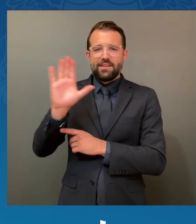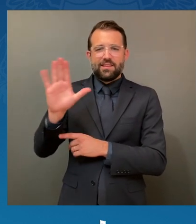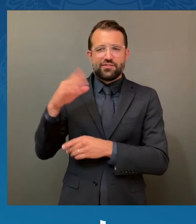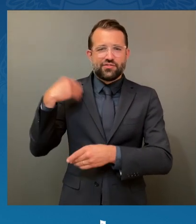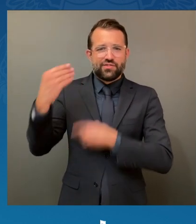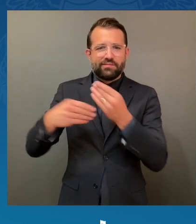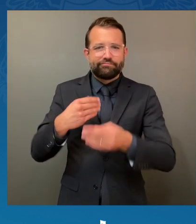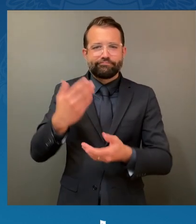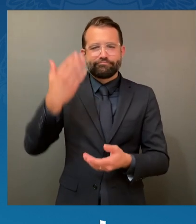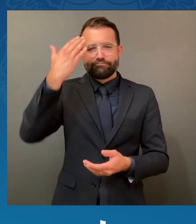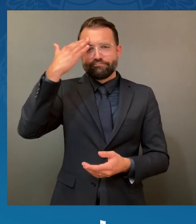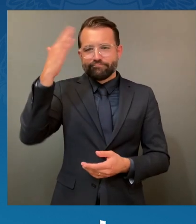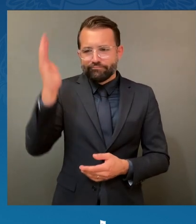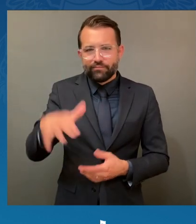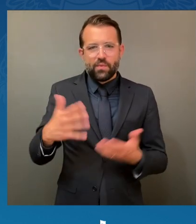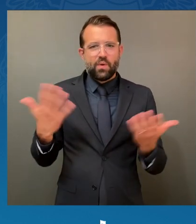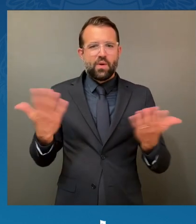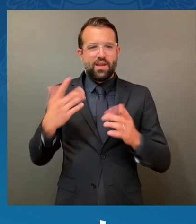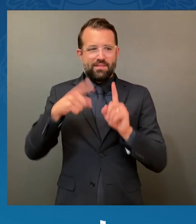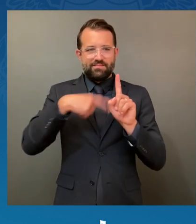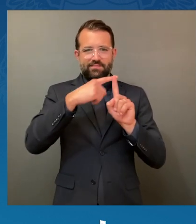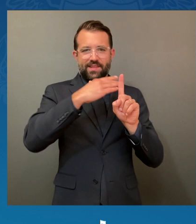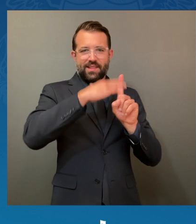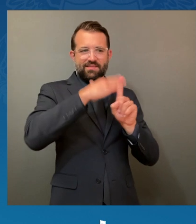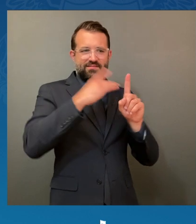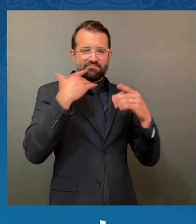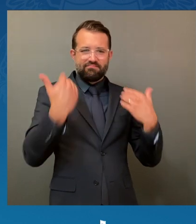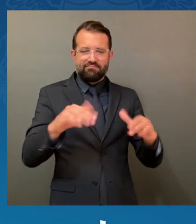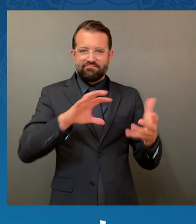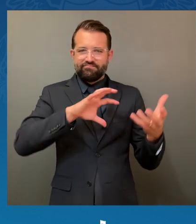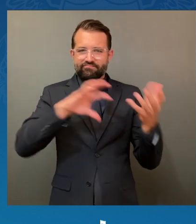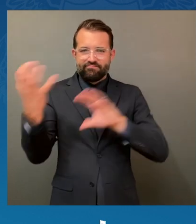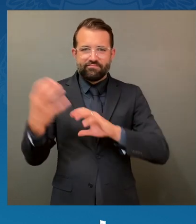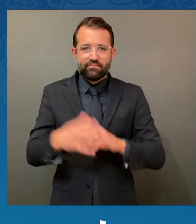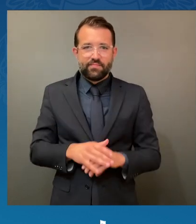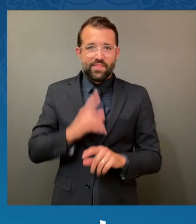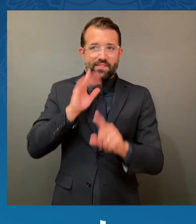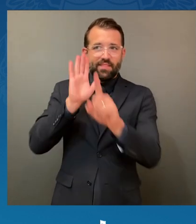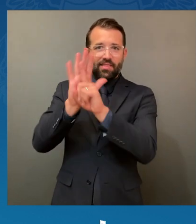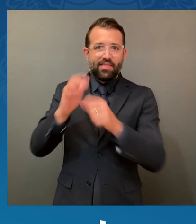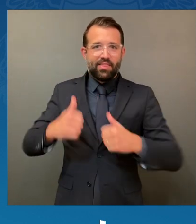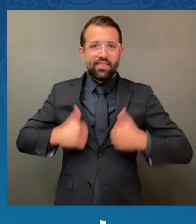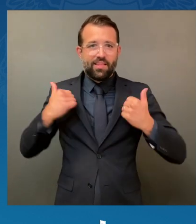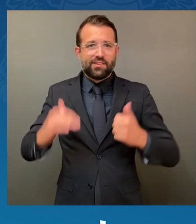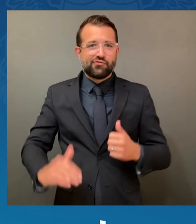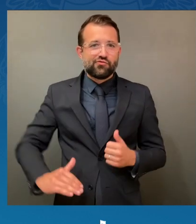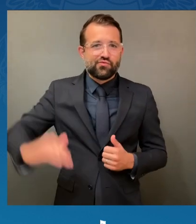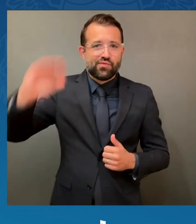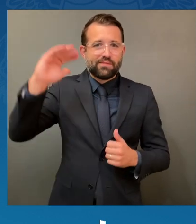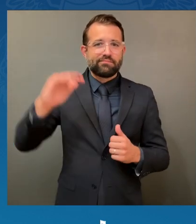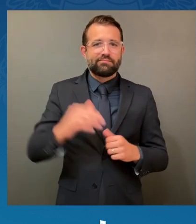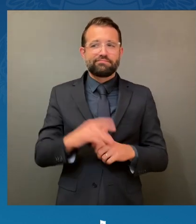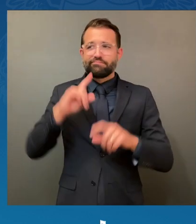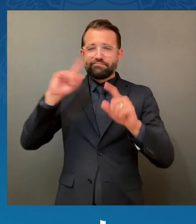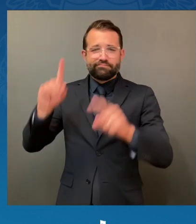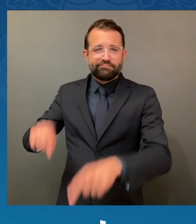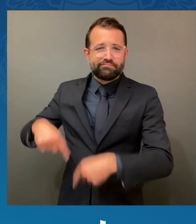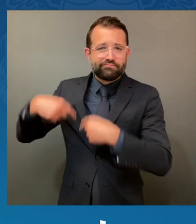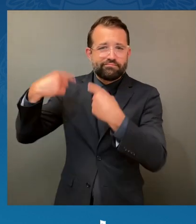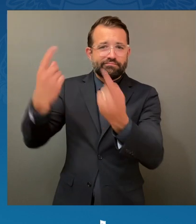And for your entire lives thus far, you have seen our nation fail to act